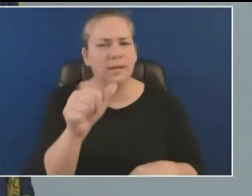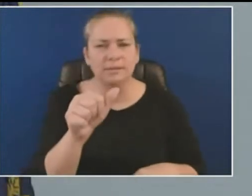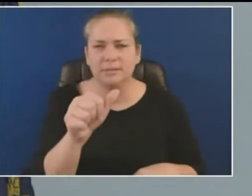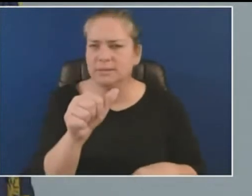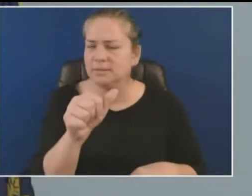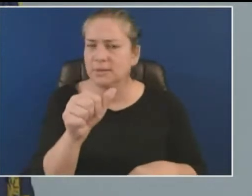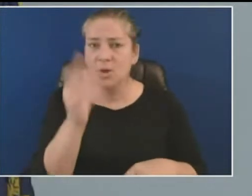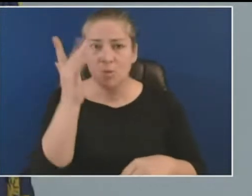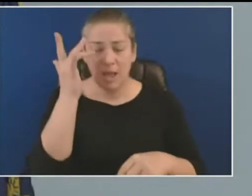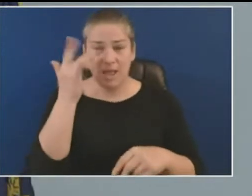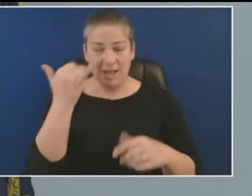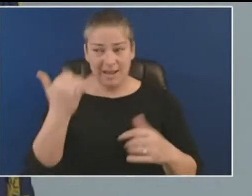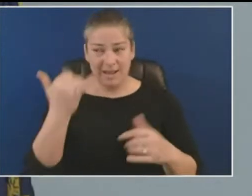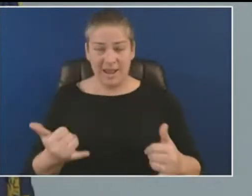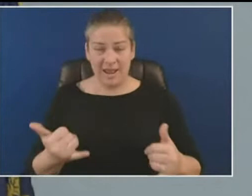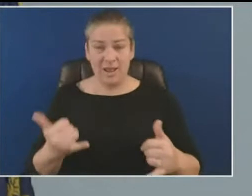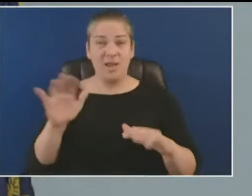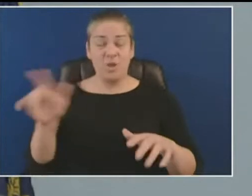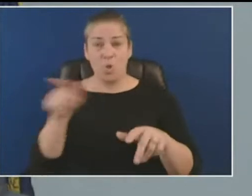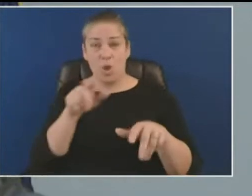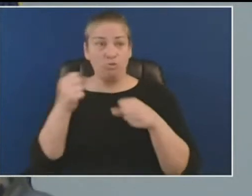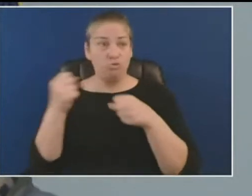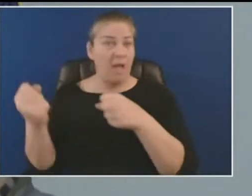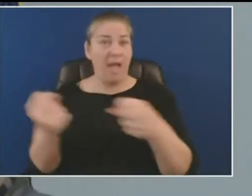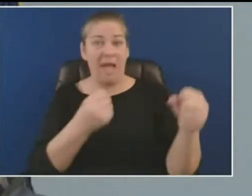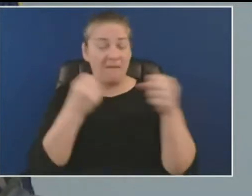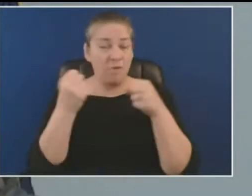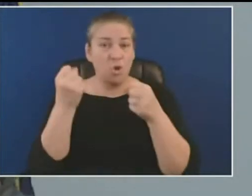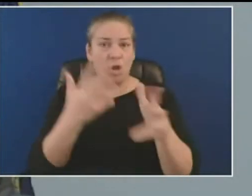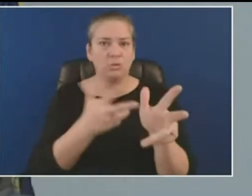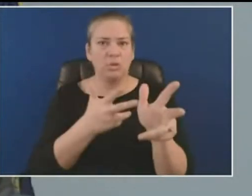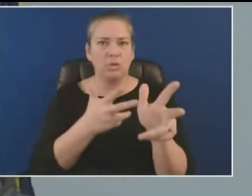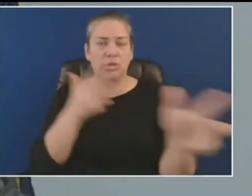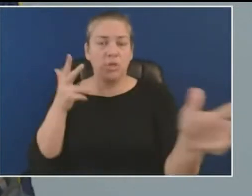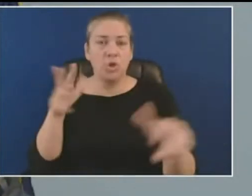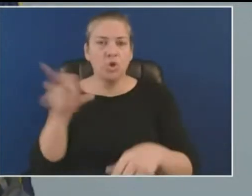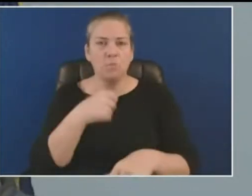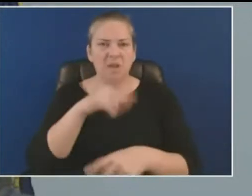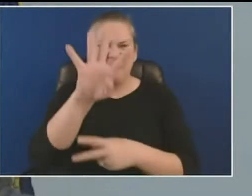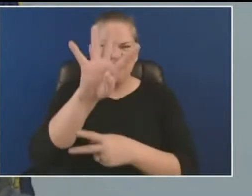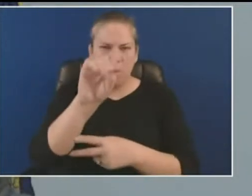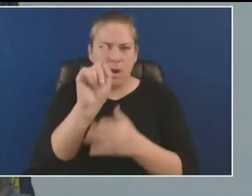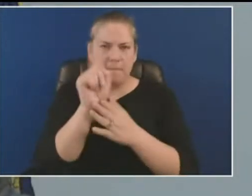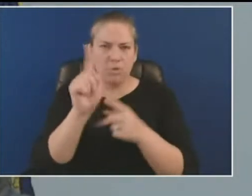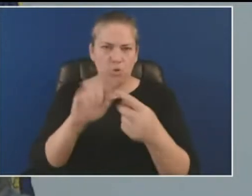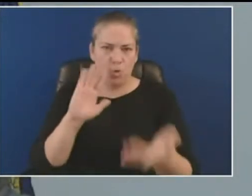and it took me 40 minutes to get here which it should have taken 7.